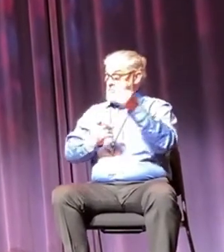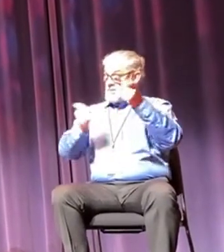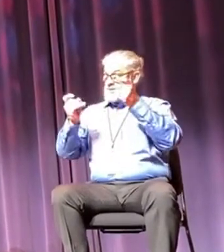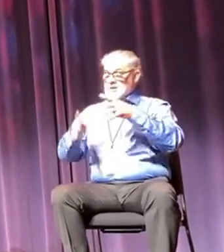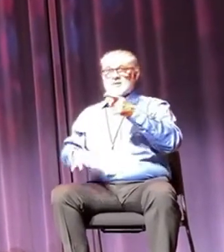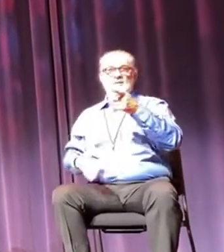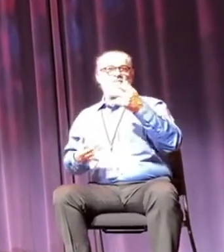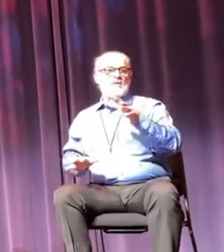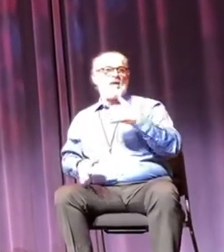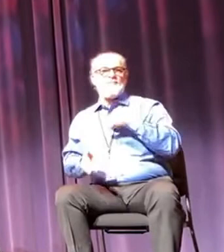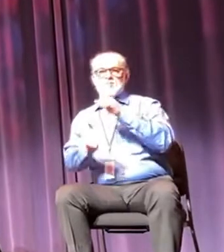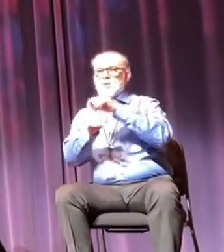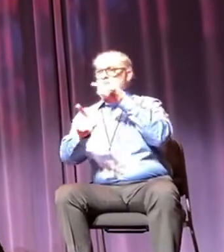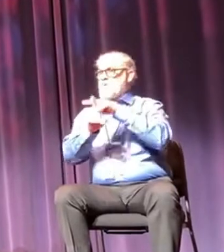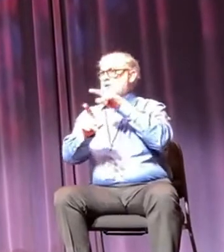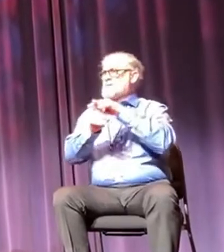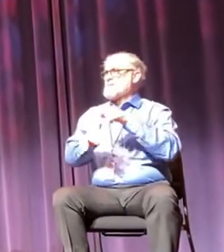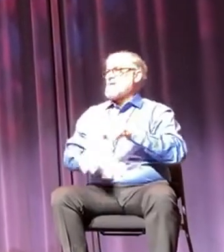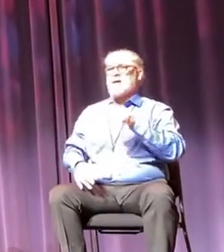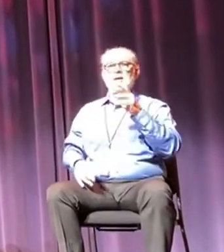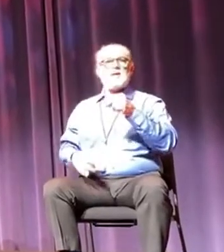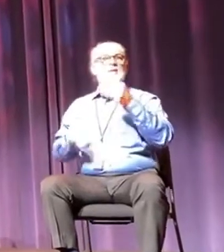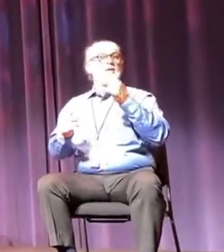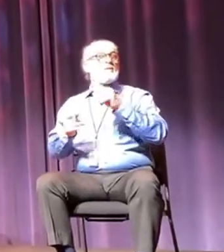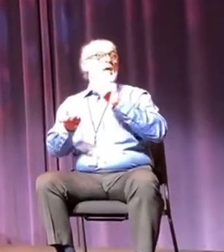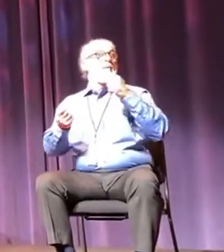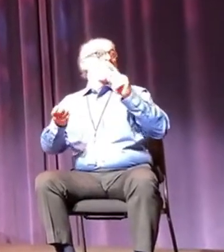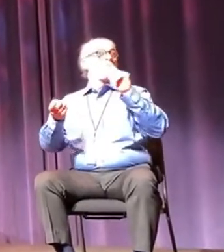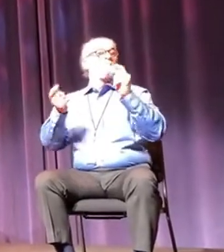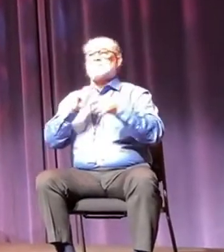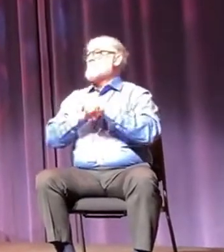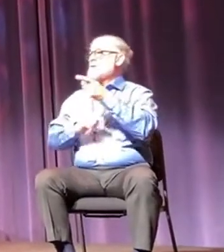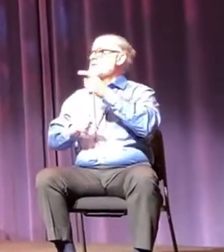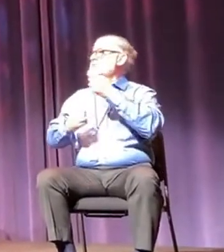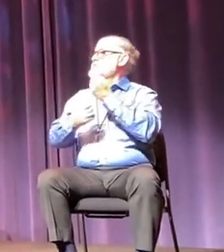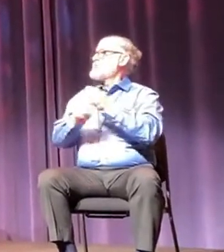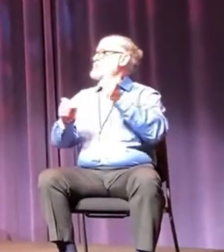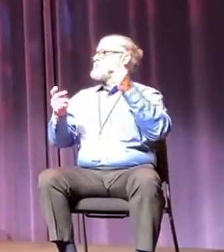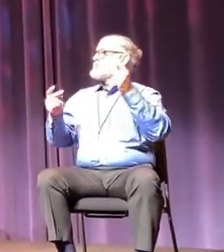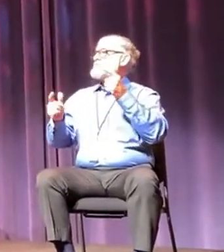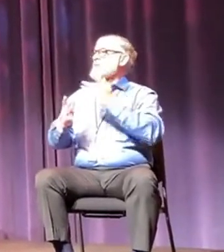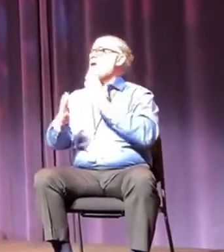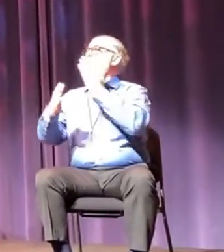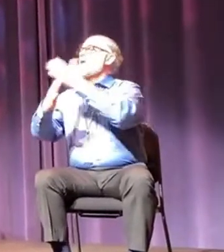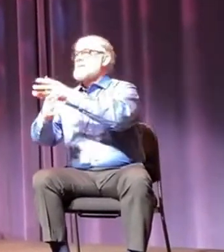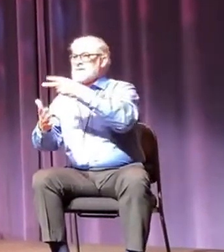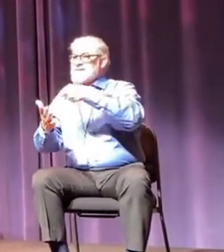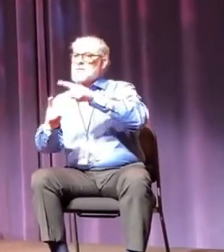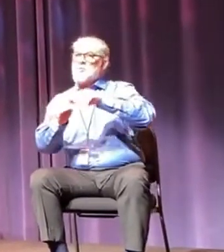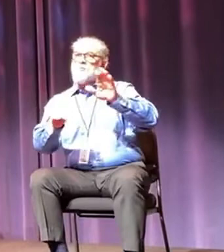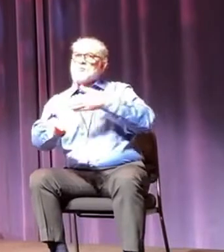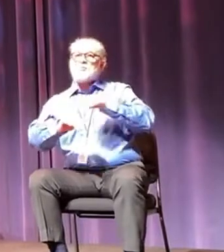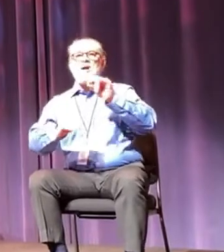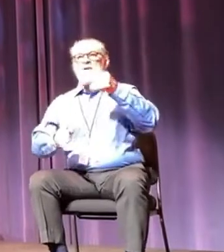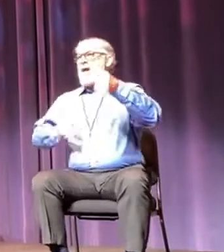has called the bullies. As a turn of events, the security swiftly intercepted, danced to the music of high heels.